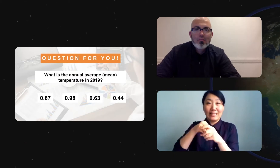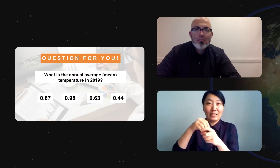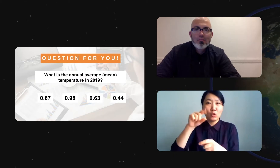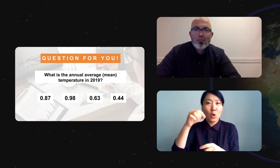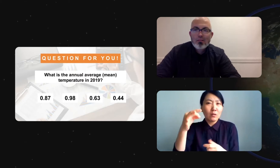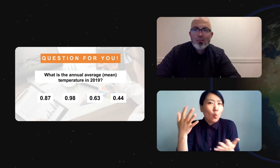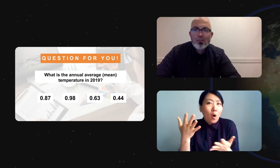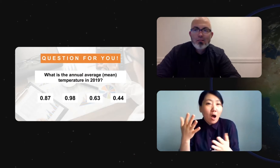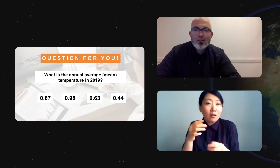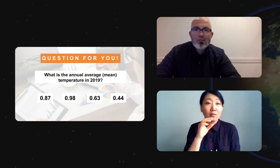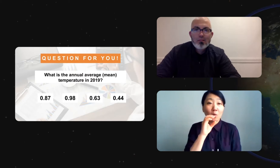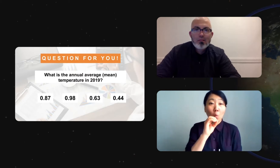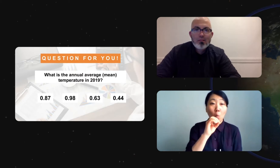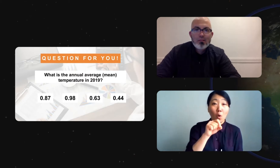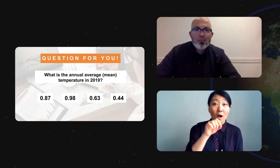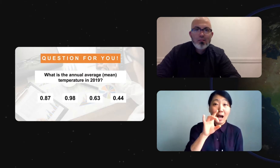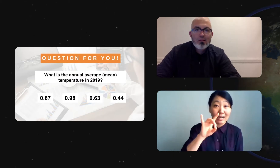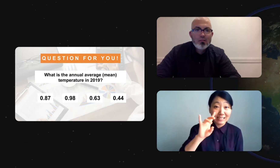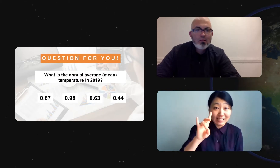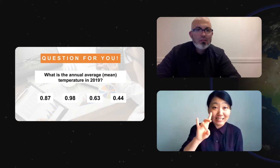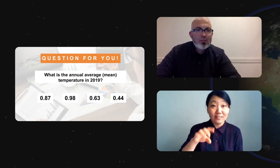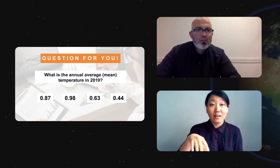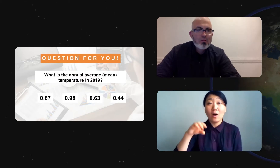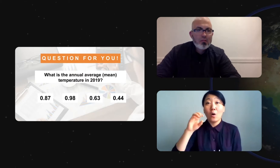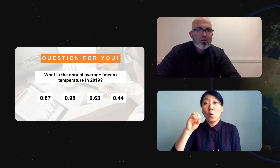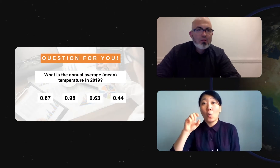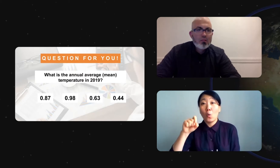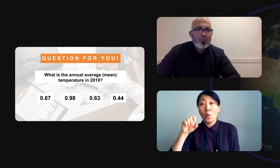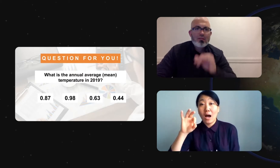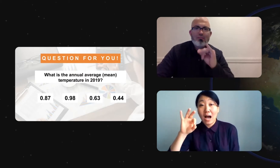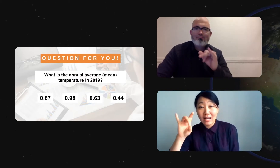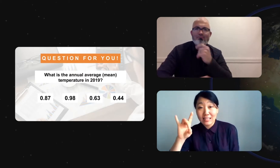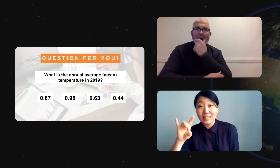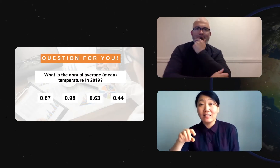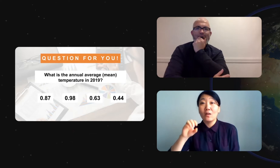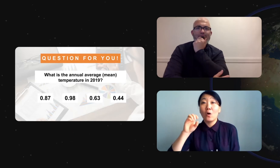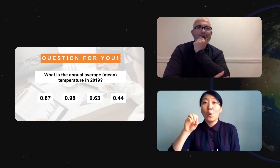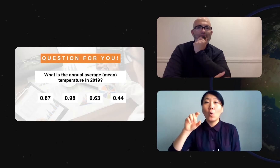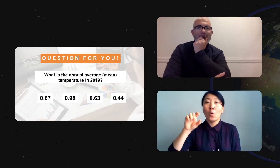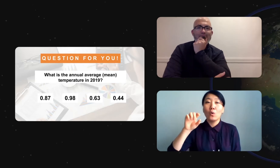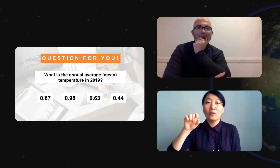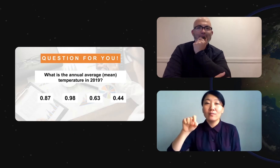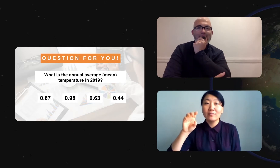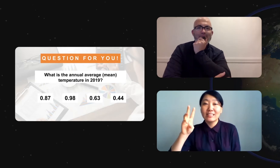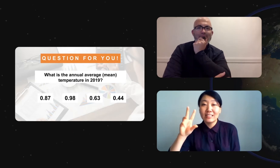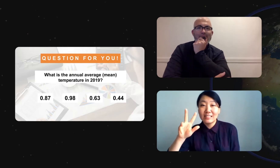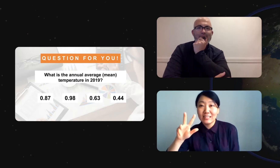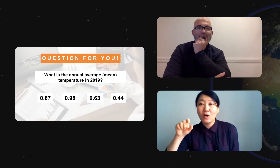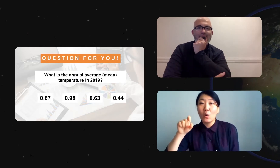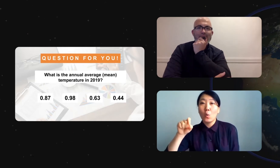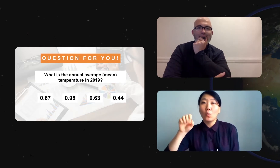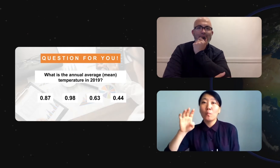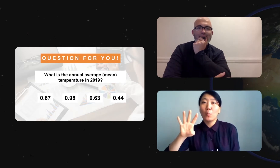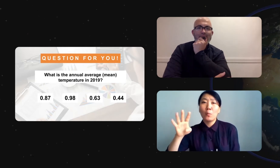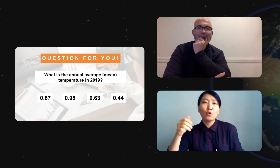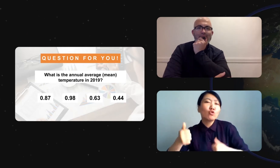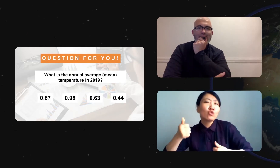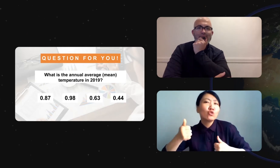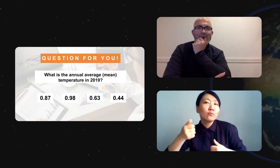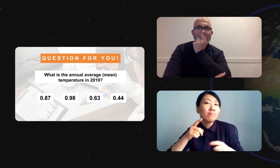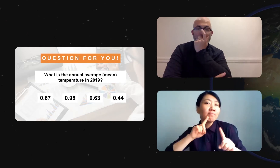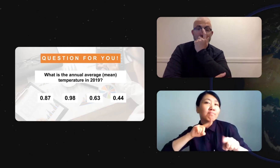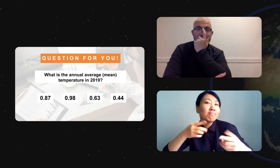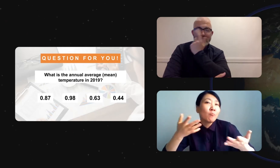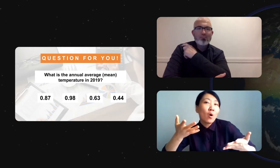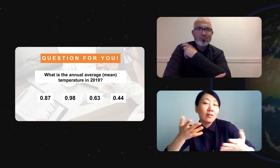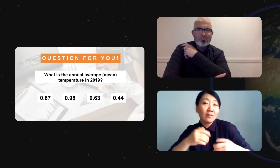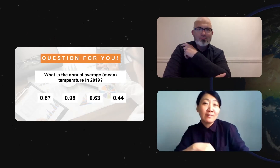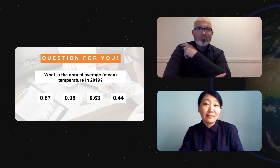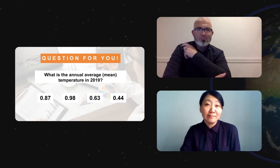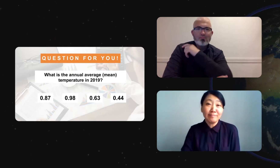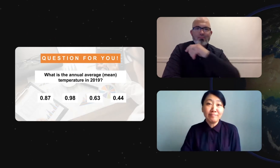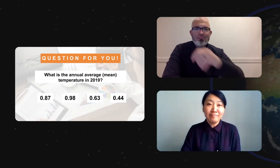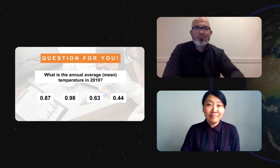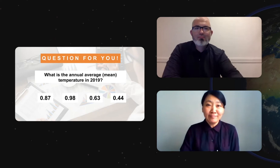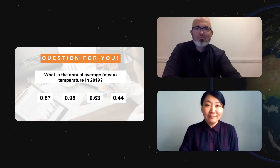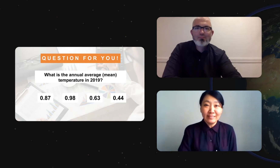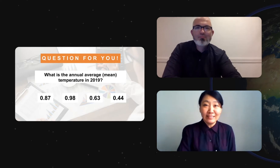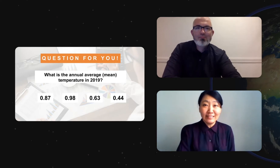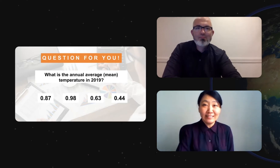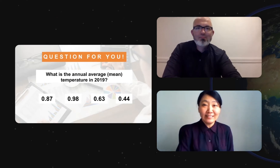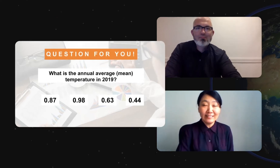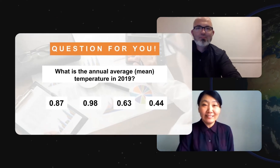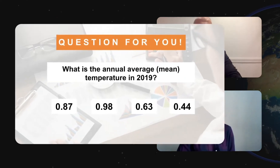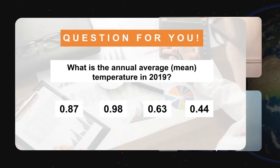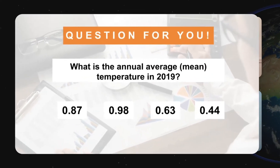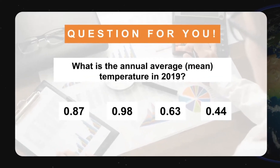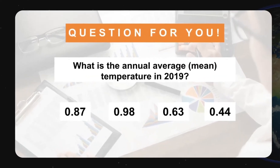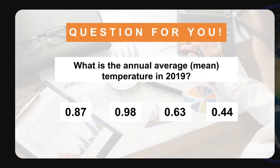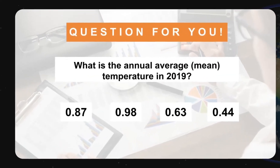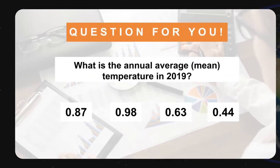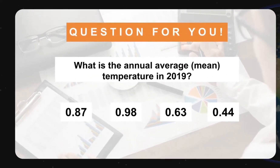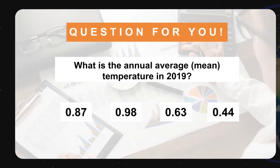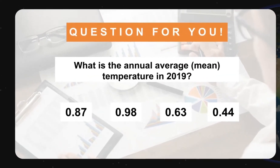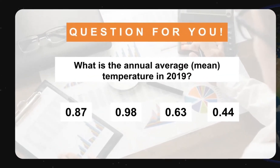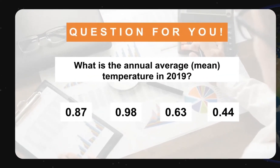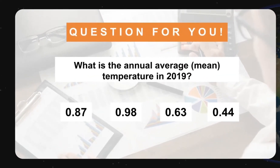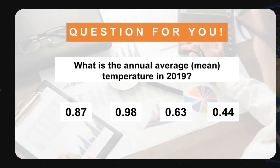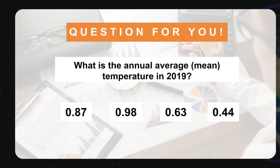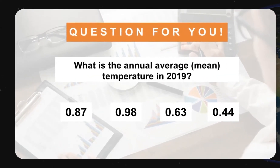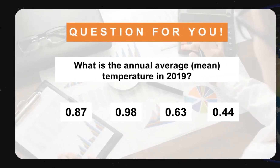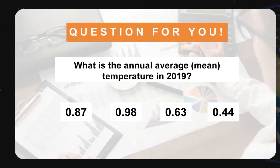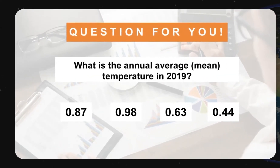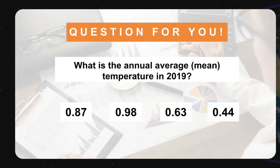[Question on Screen]